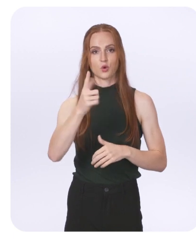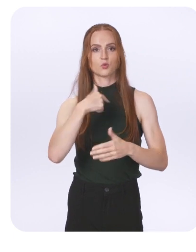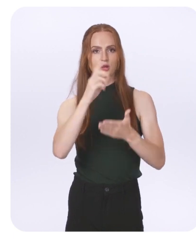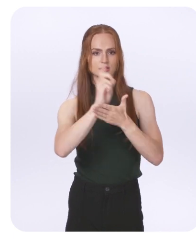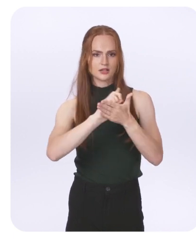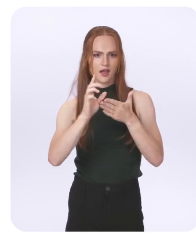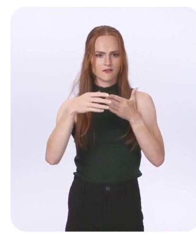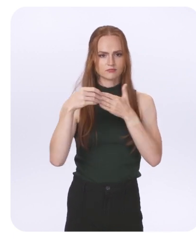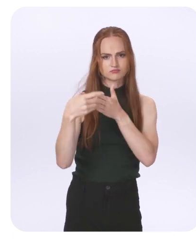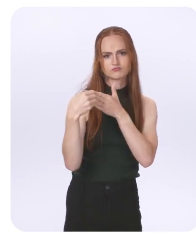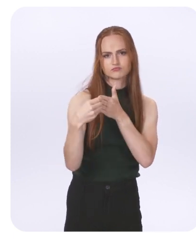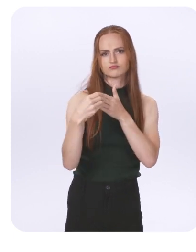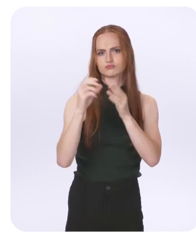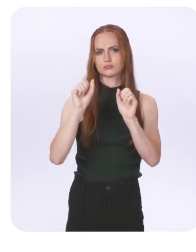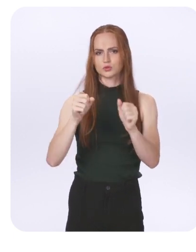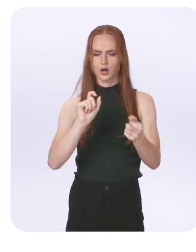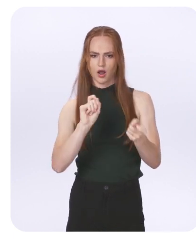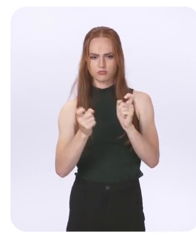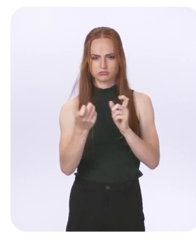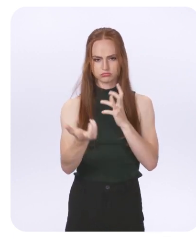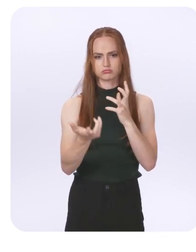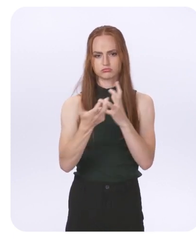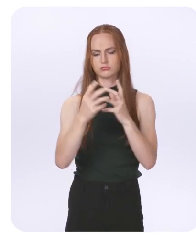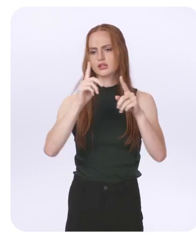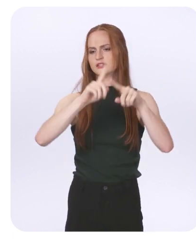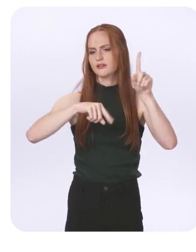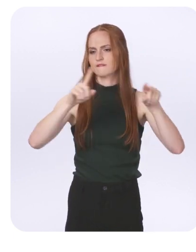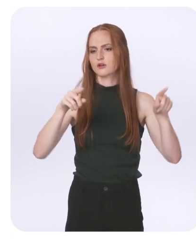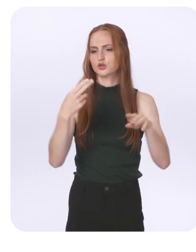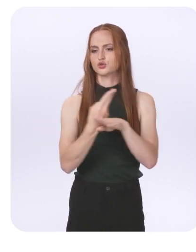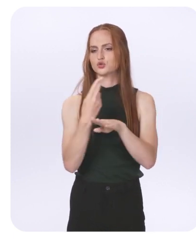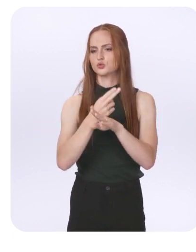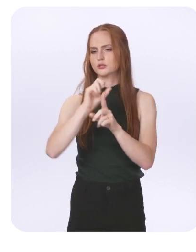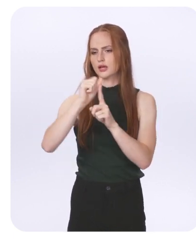I know we just launched this feature, but we're already thinking about future iterations.